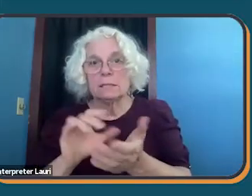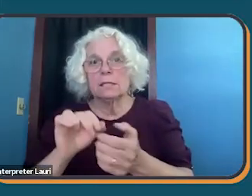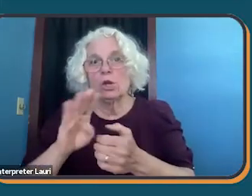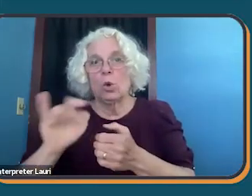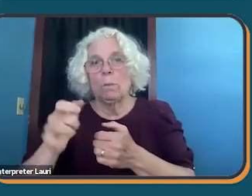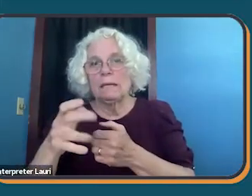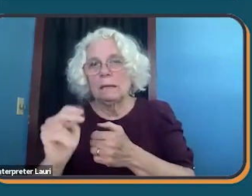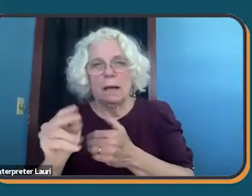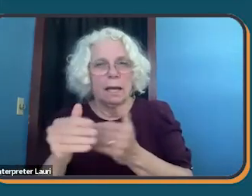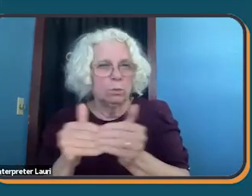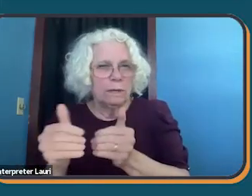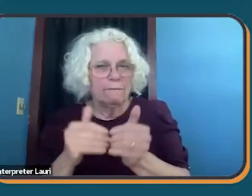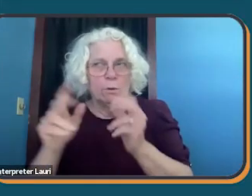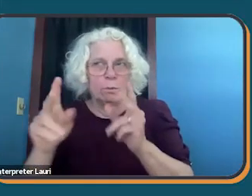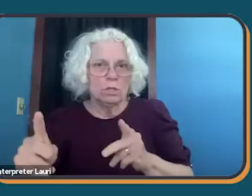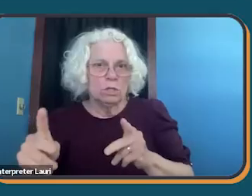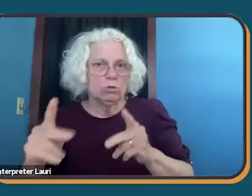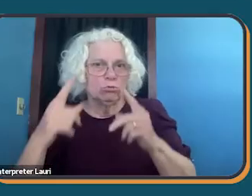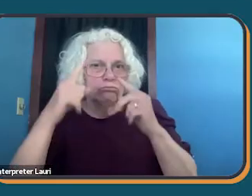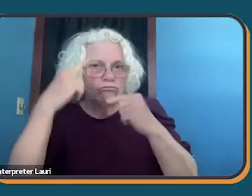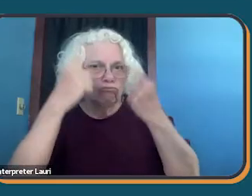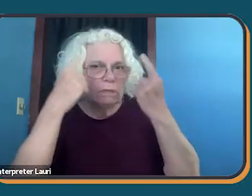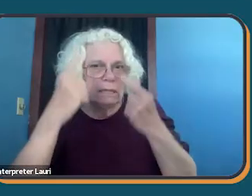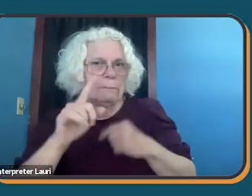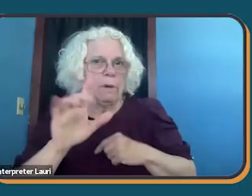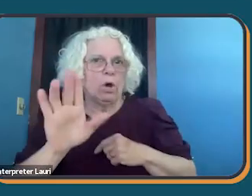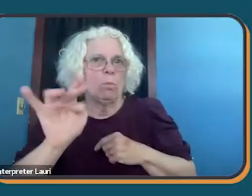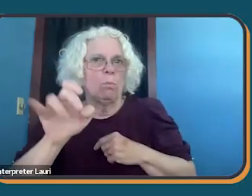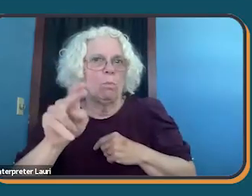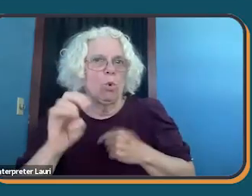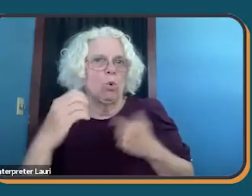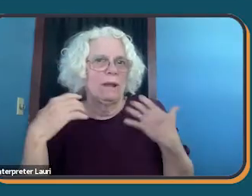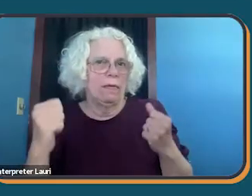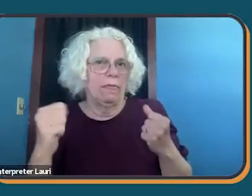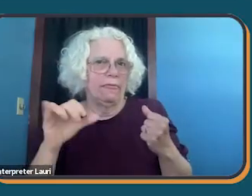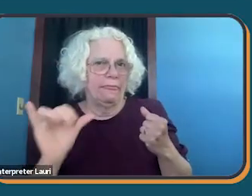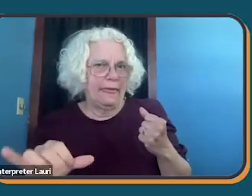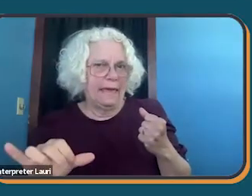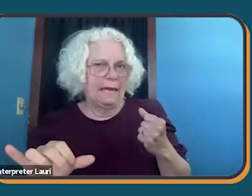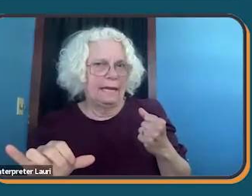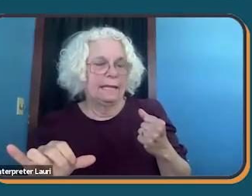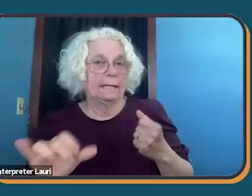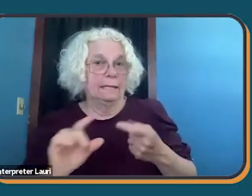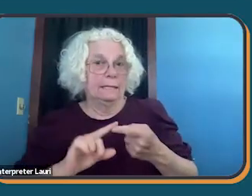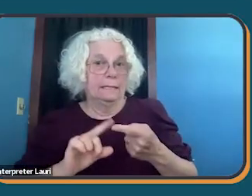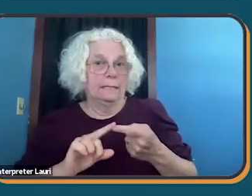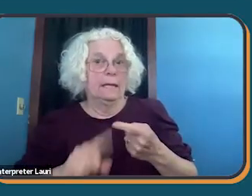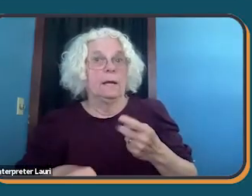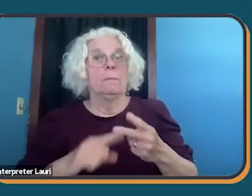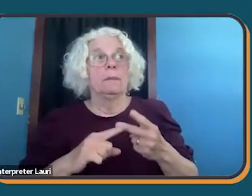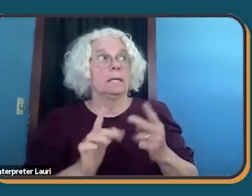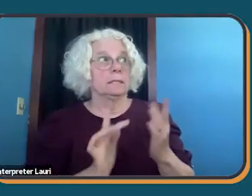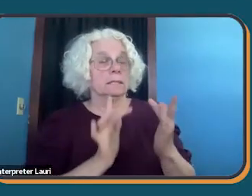in her overall health as well as her bone health. But this would also be a good place to contact a patient advocate